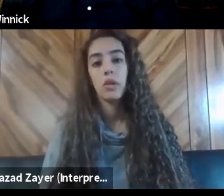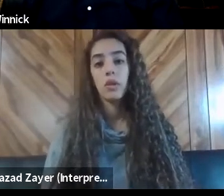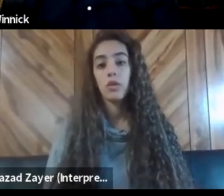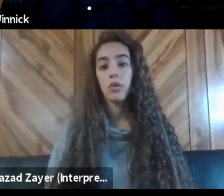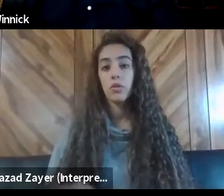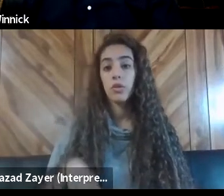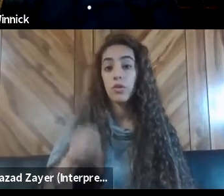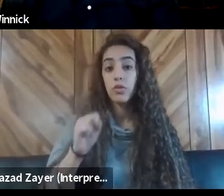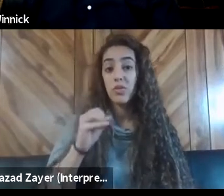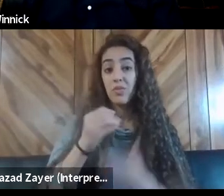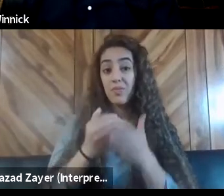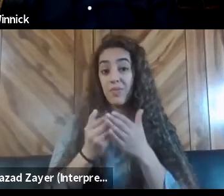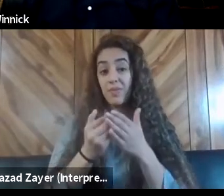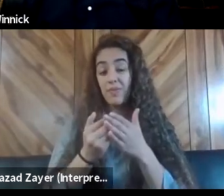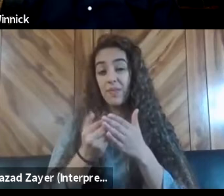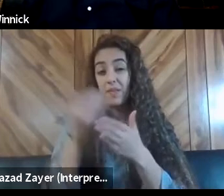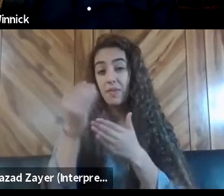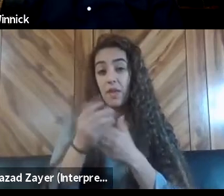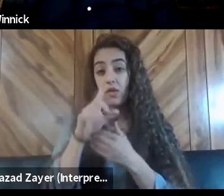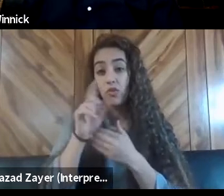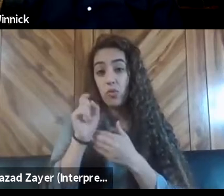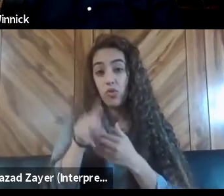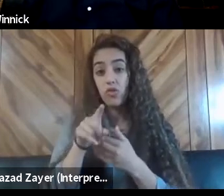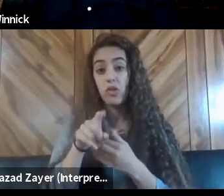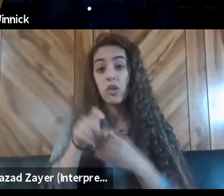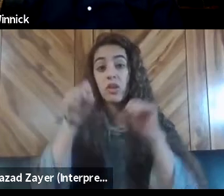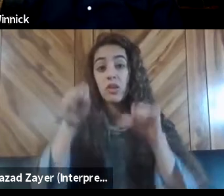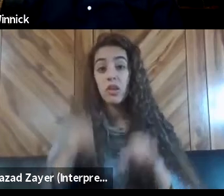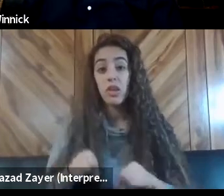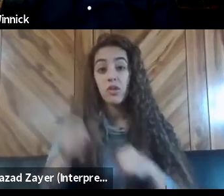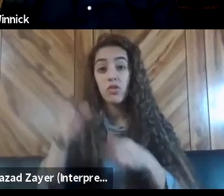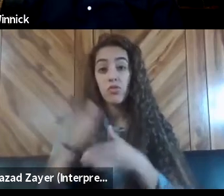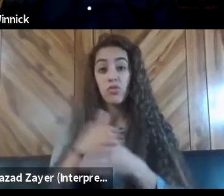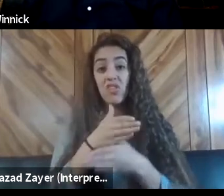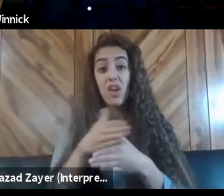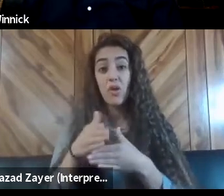question is this, can you share an experience in which lack of